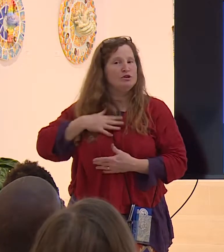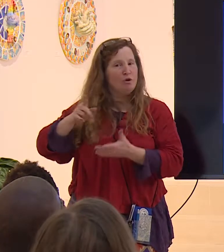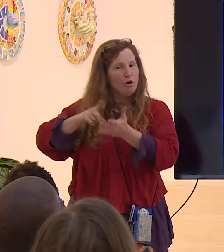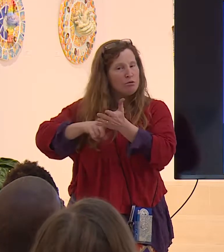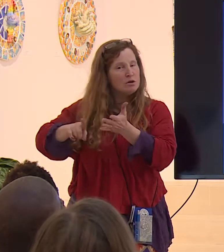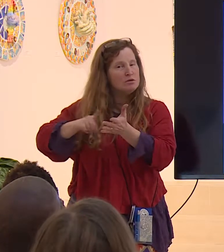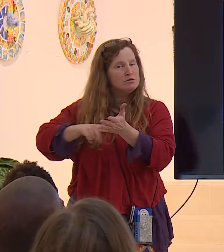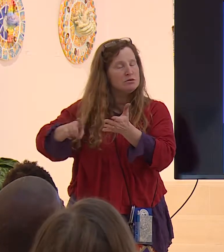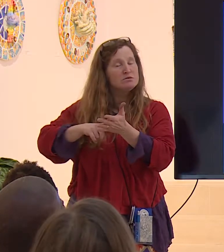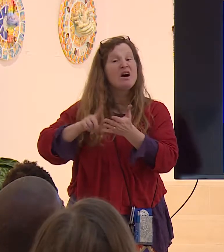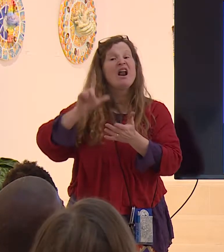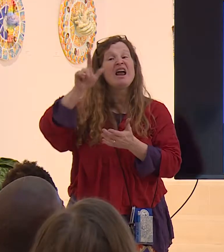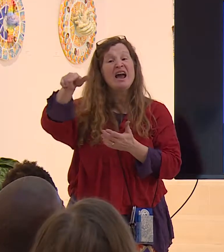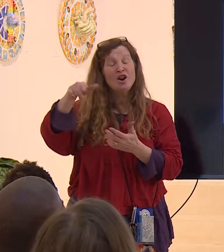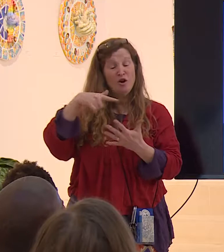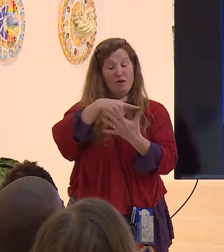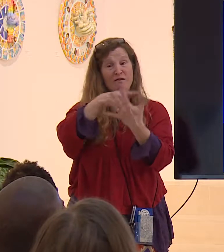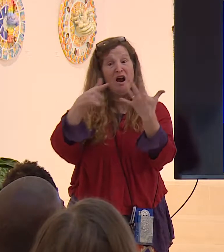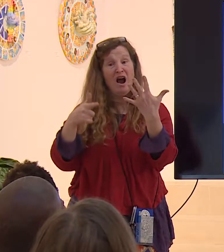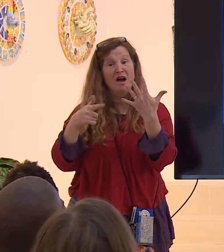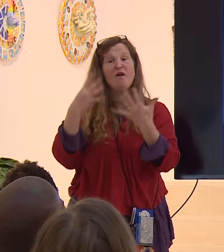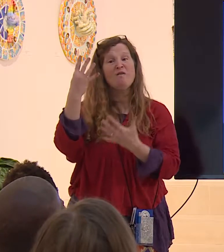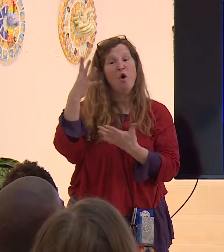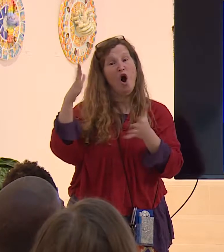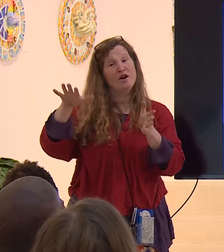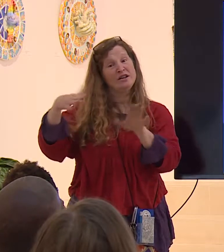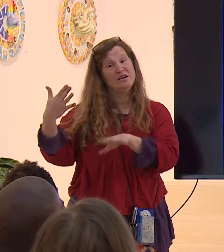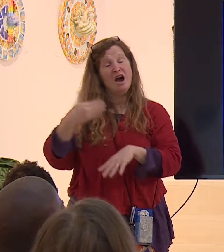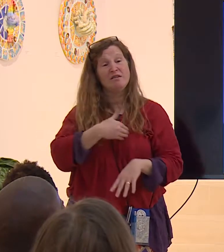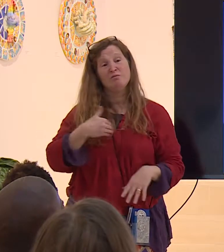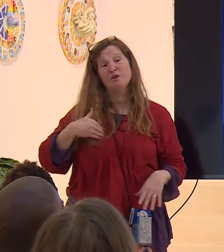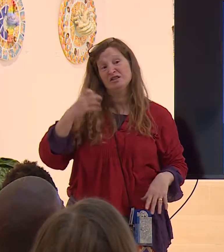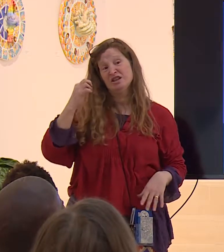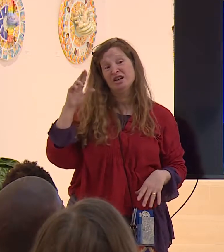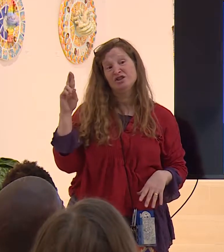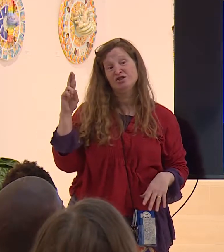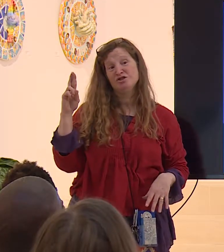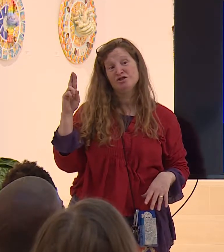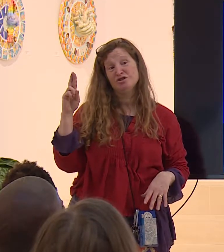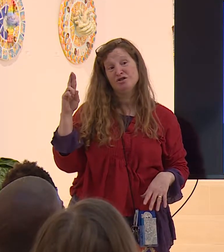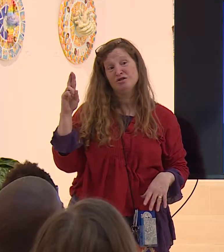So I didn't know about this until Takiyah Harris created work about it.